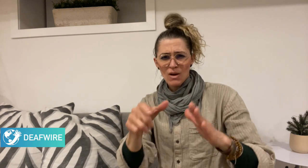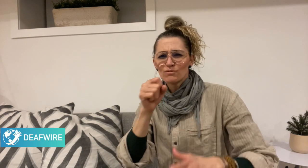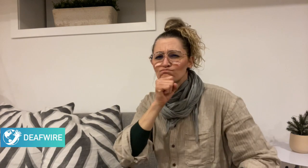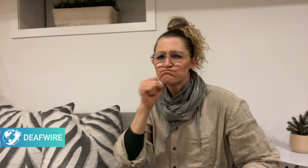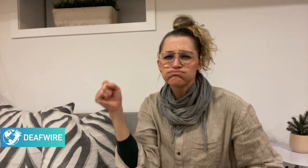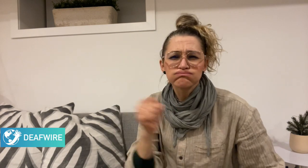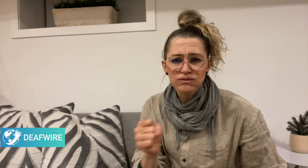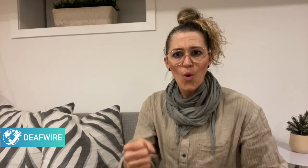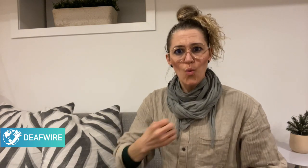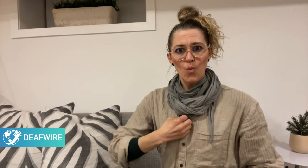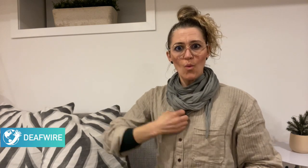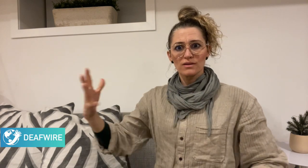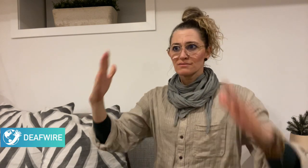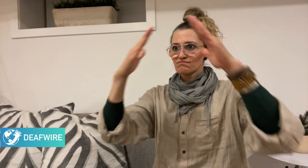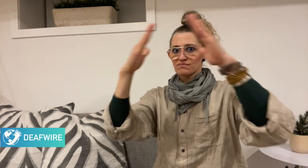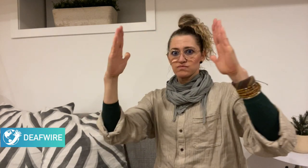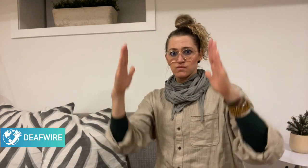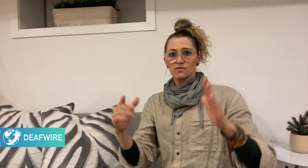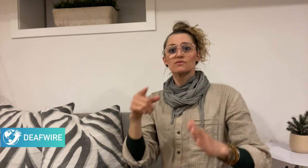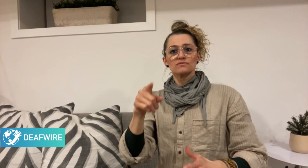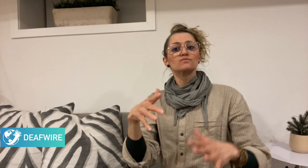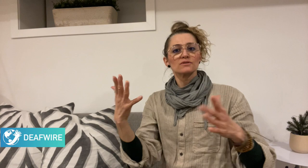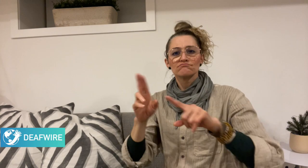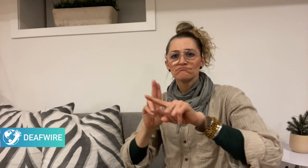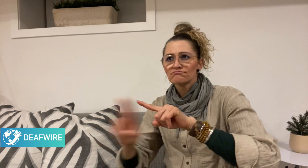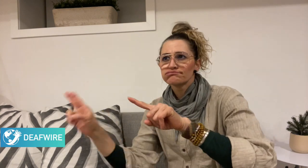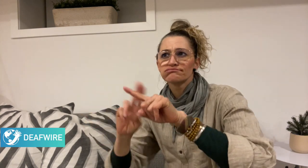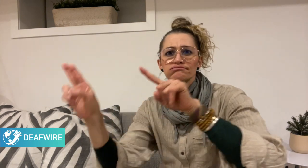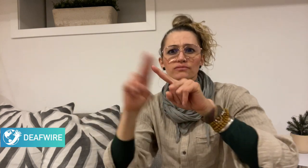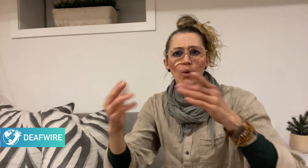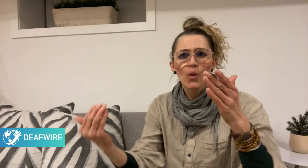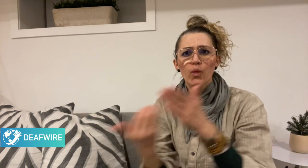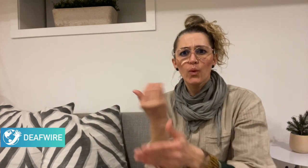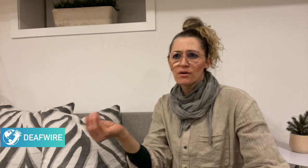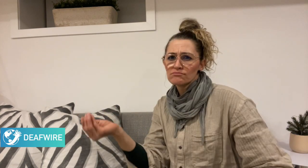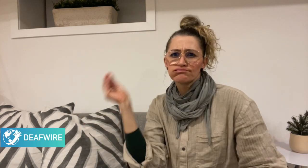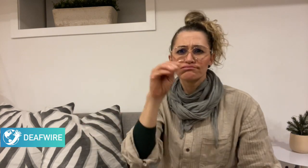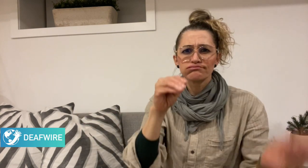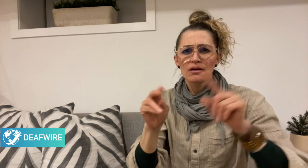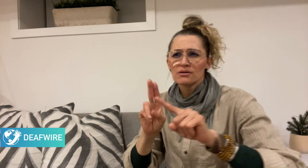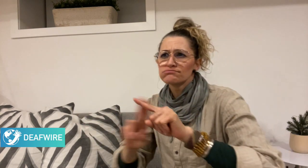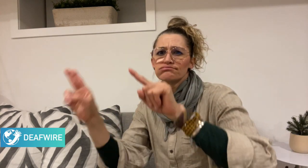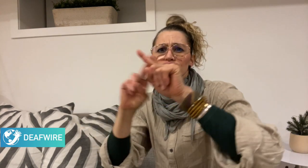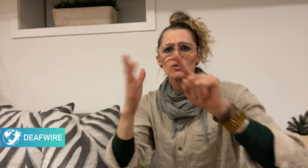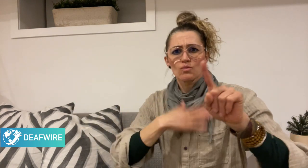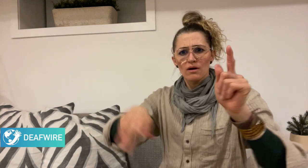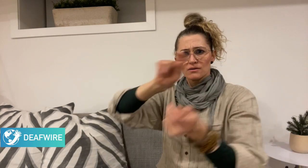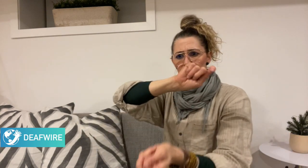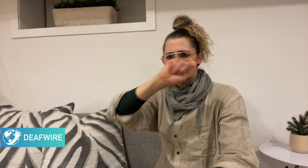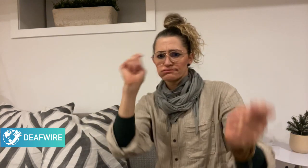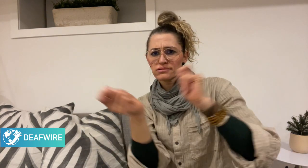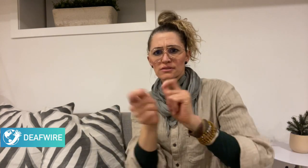and additions to adapt it into a smart home. Self-contained